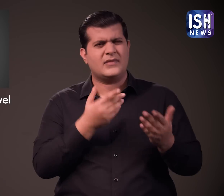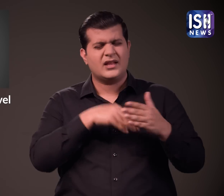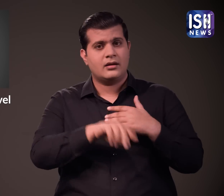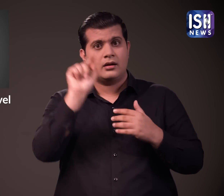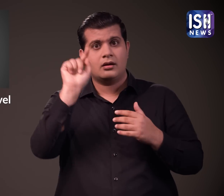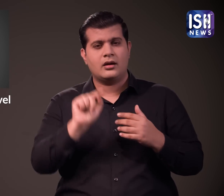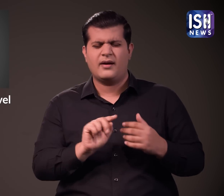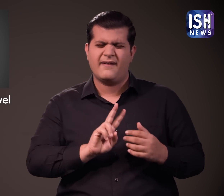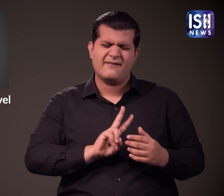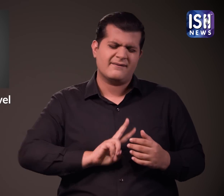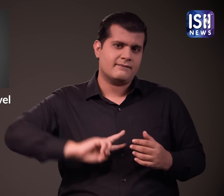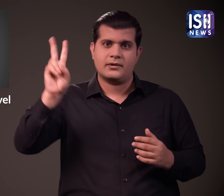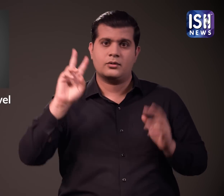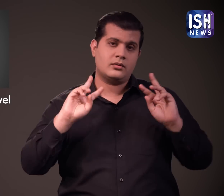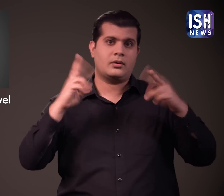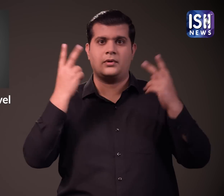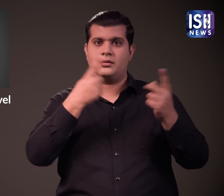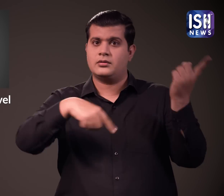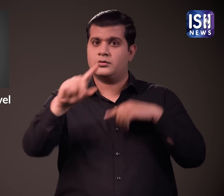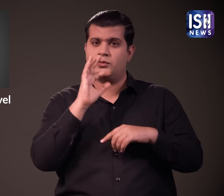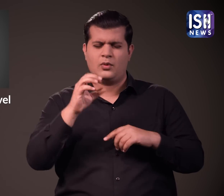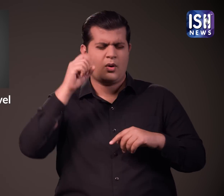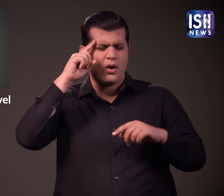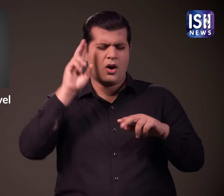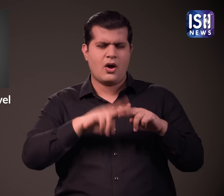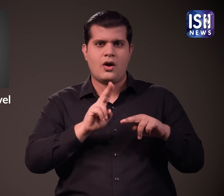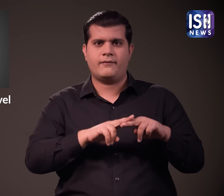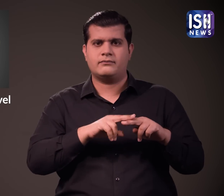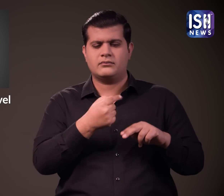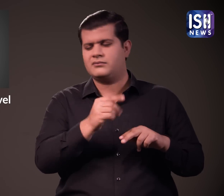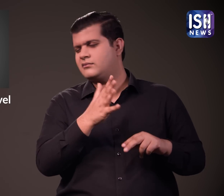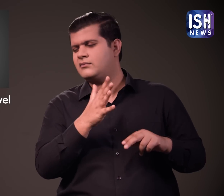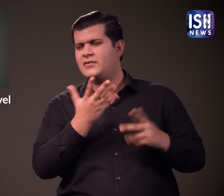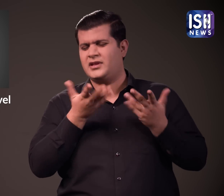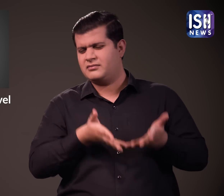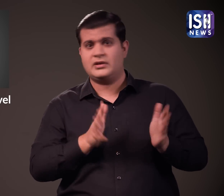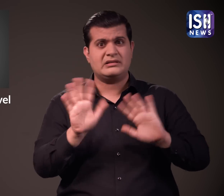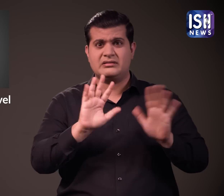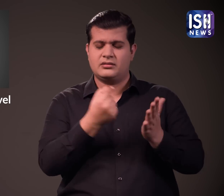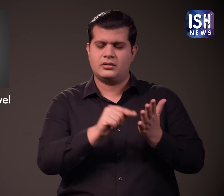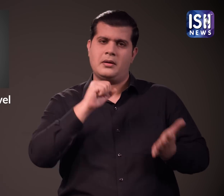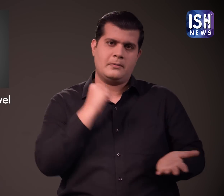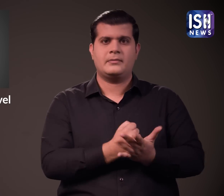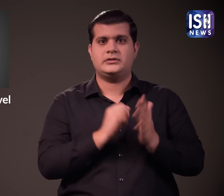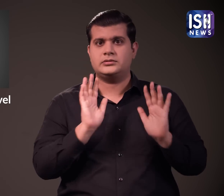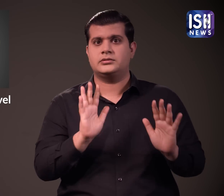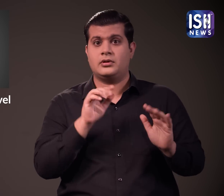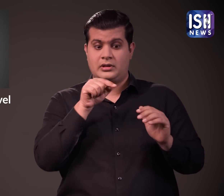This insurance is highly valuable. People just ignore and don't opt for it. We should opt for it.